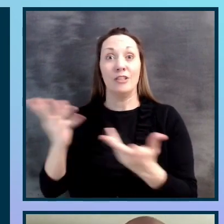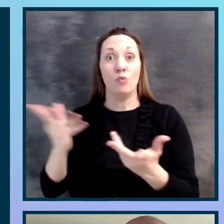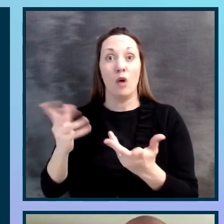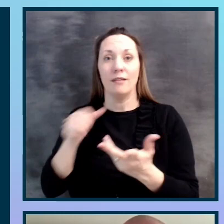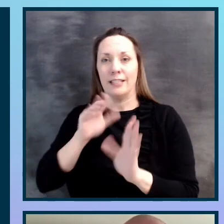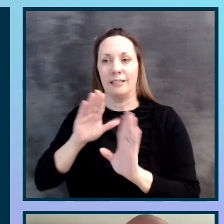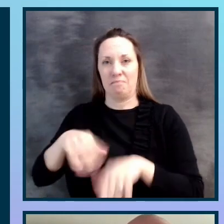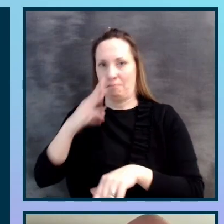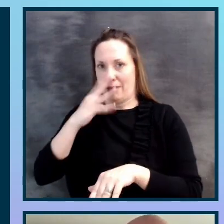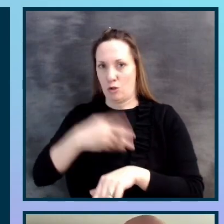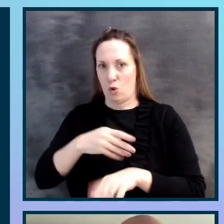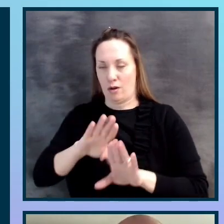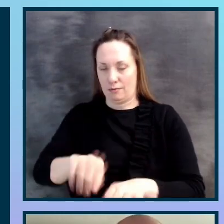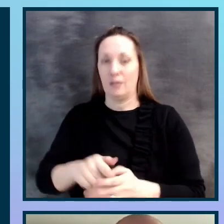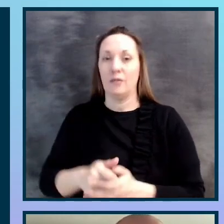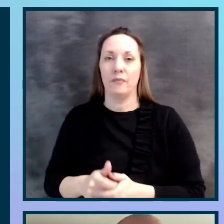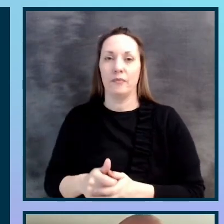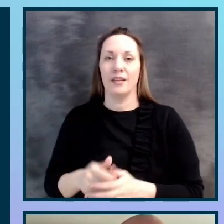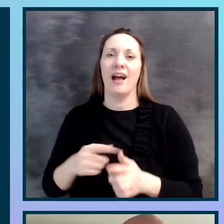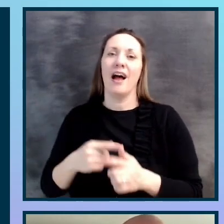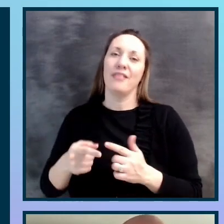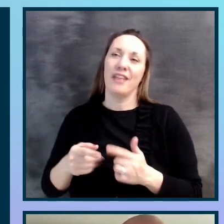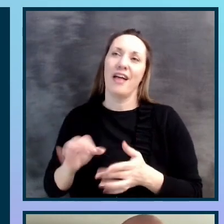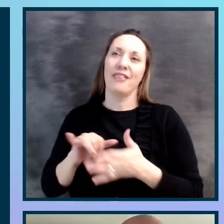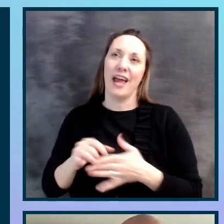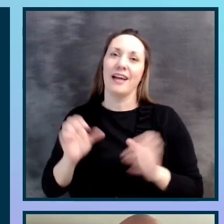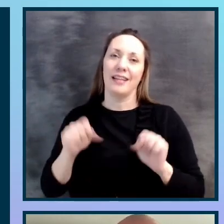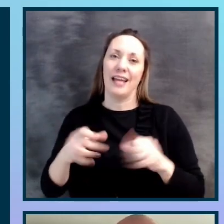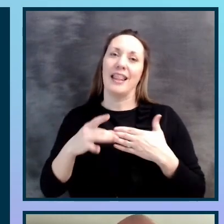And you're drifting into ethical issues as well as legal issues.